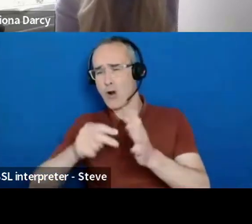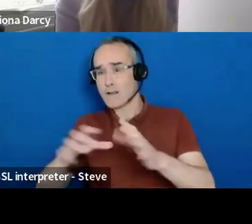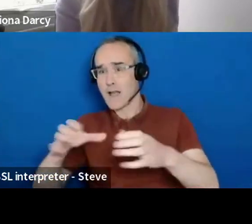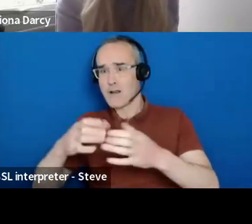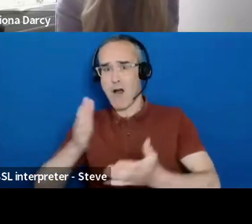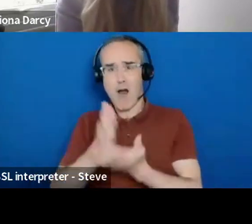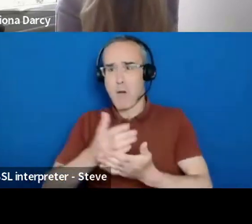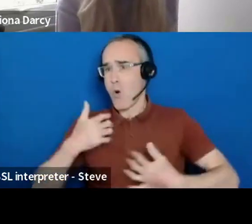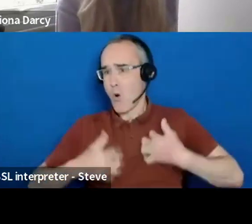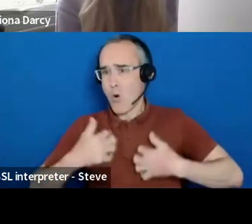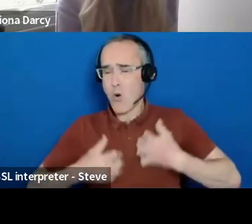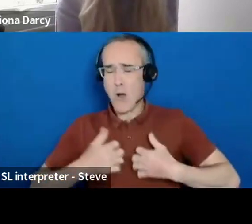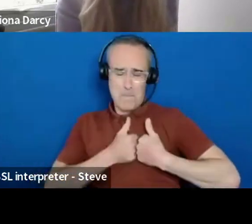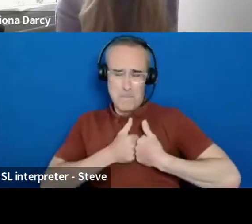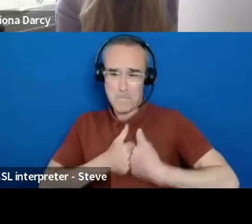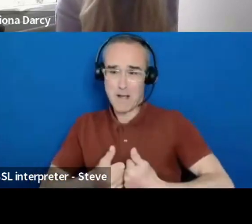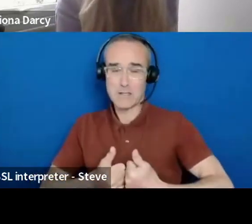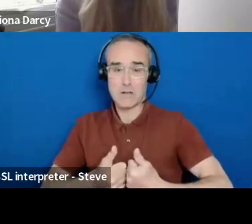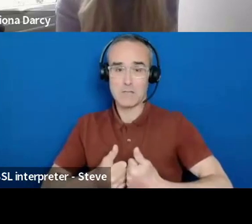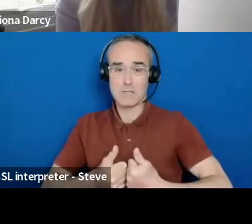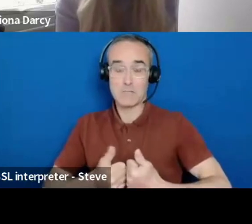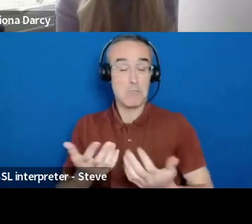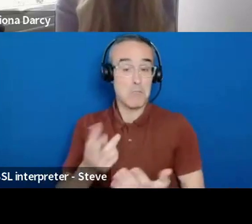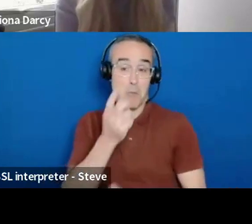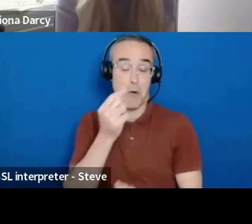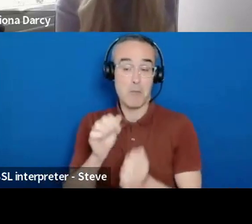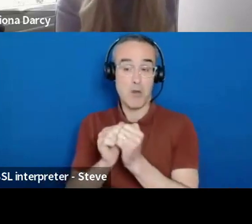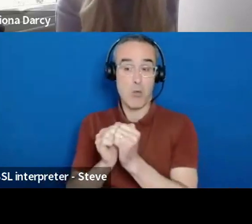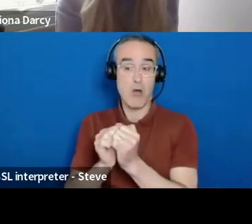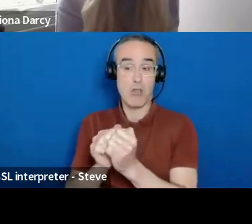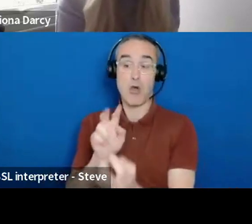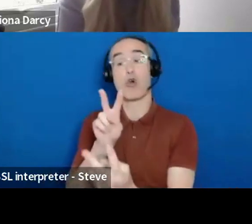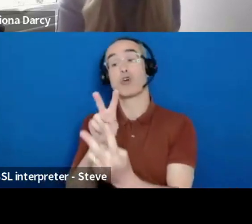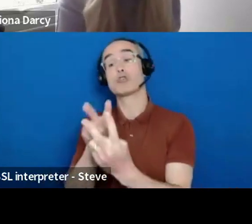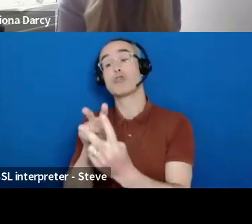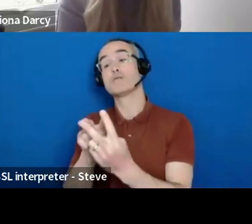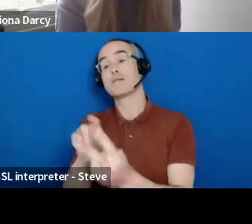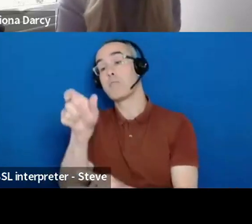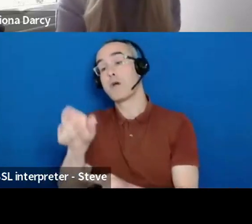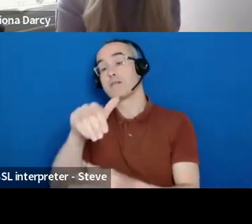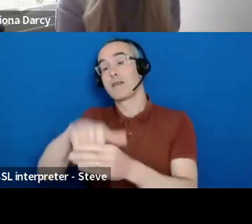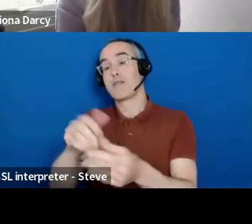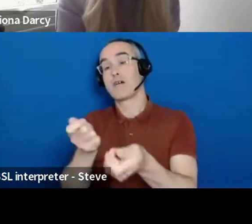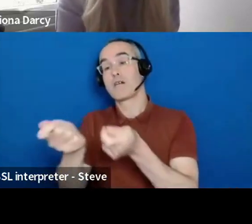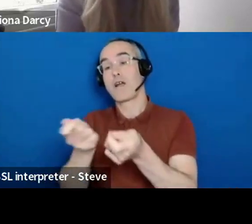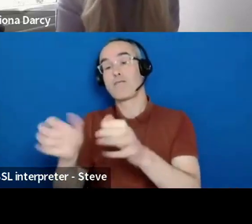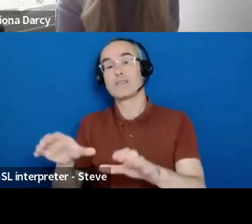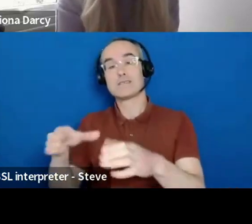it could be worth trying to get in contact with someone in their governance team, and often those details will be available on their website